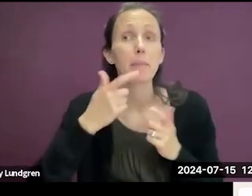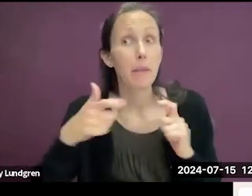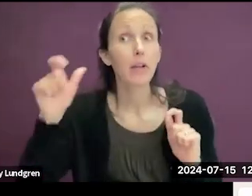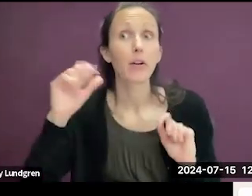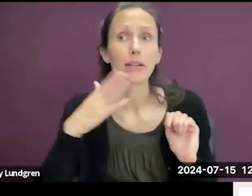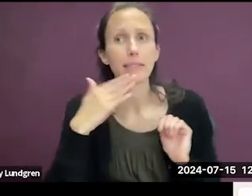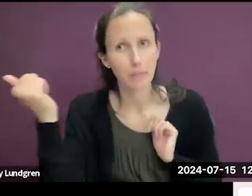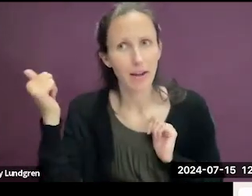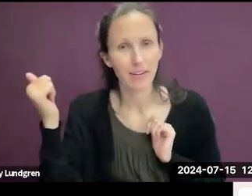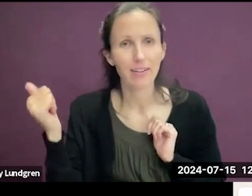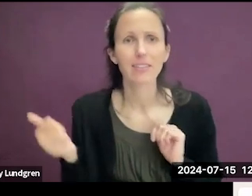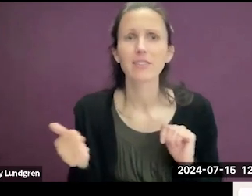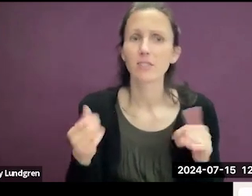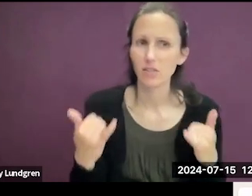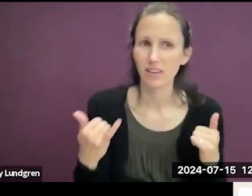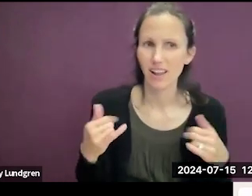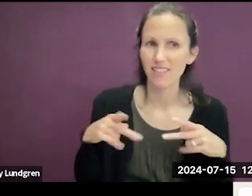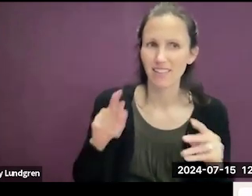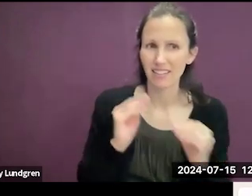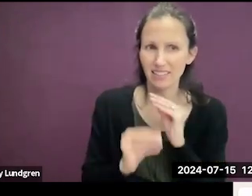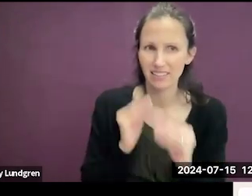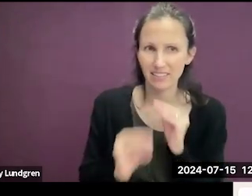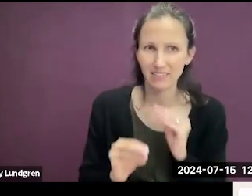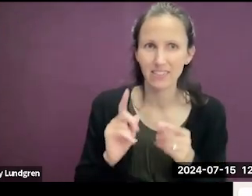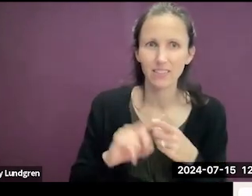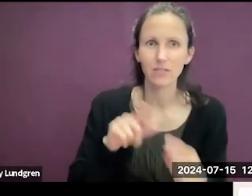So let's adjust our font size to 24 point,